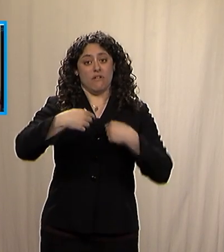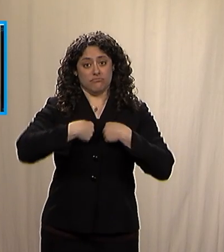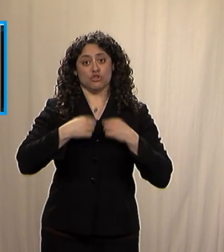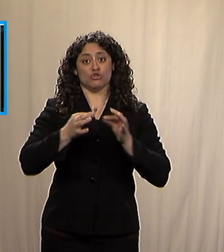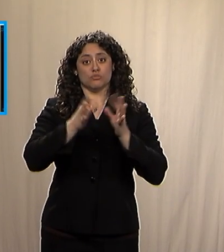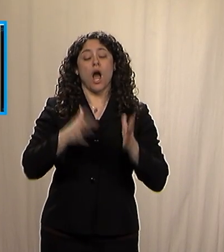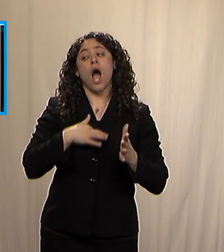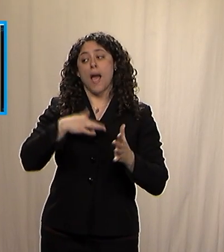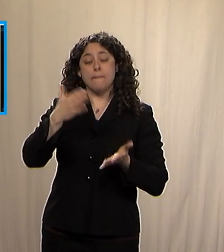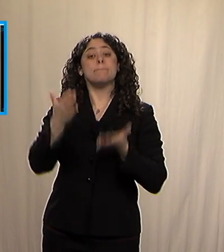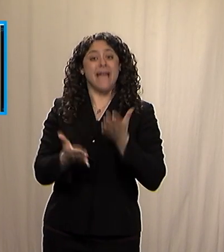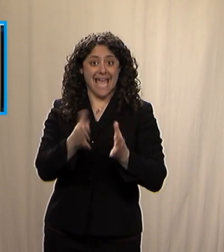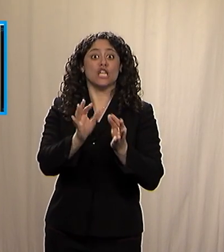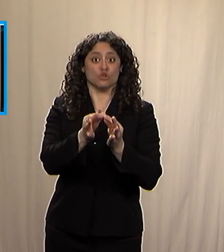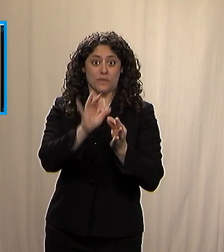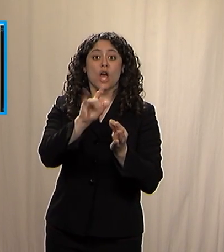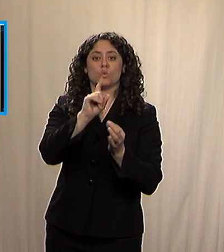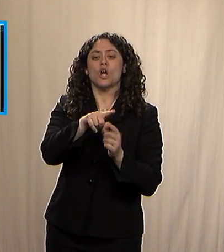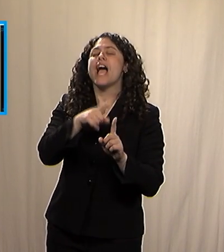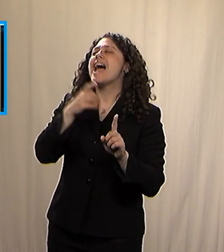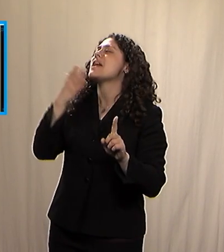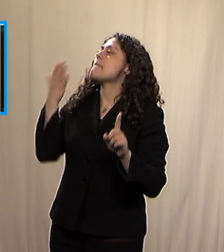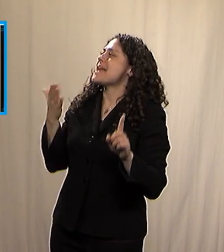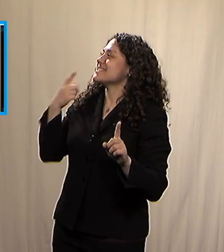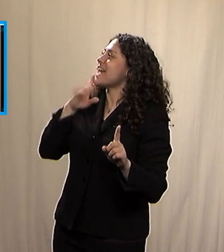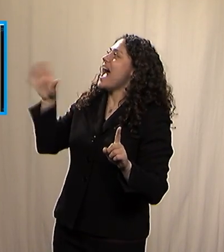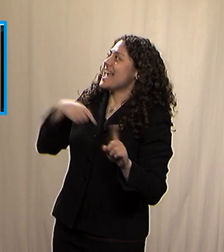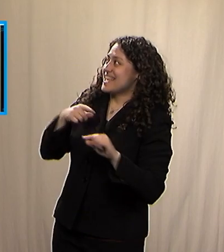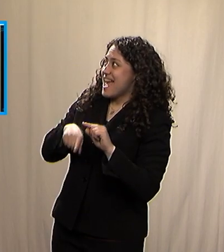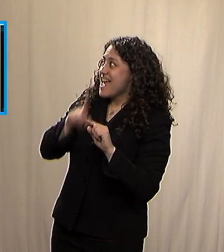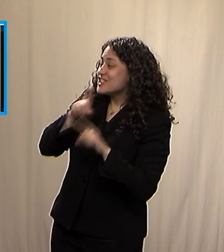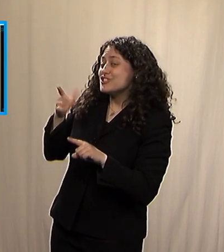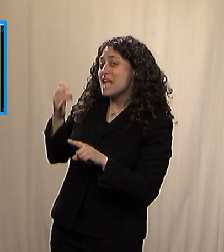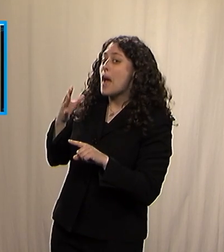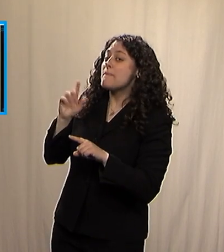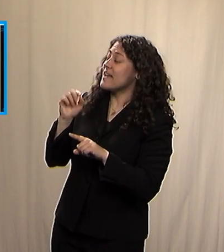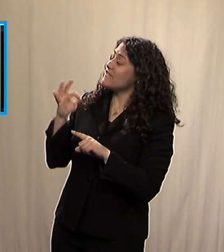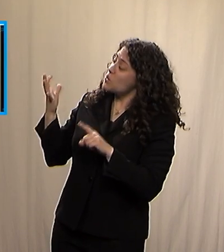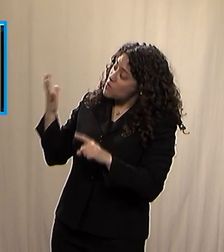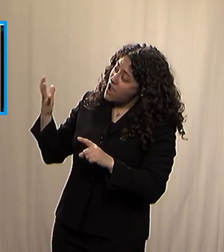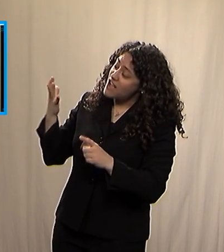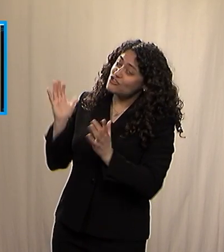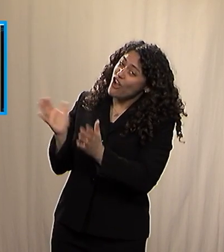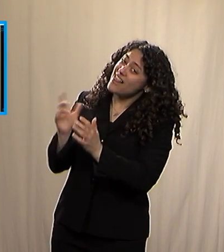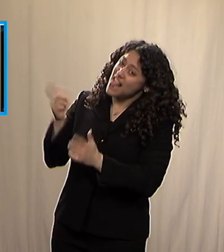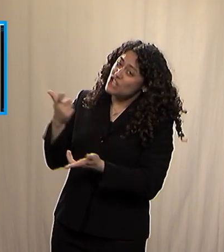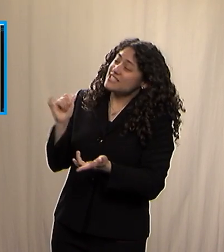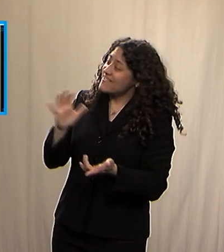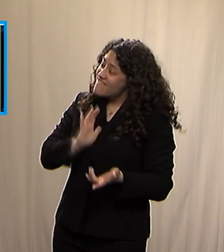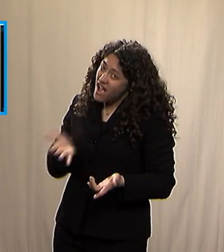and then say something, I can't answer that now, but if you want to talk to me later, then that's fine.